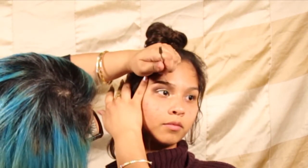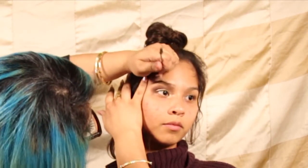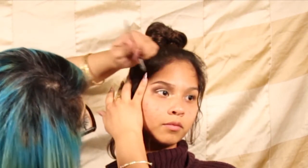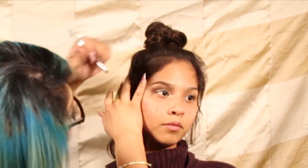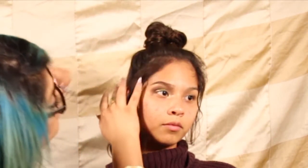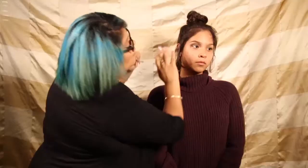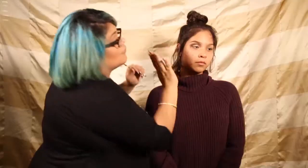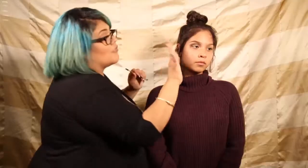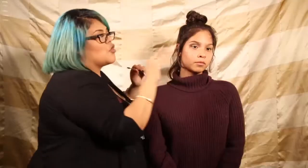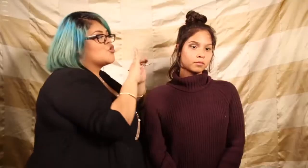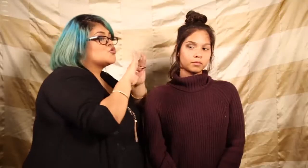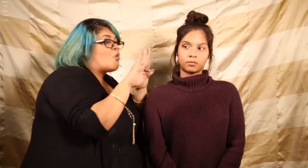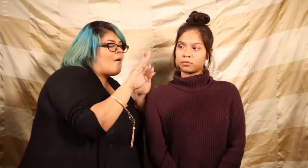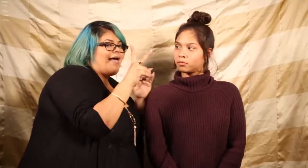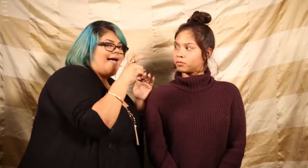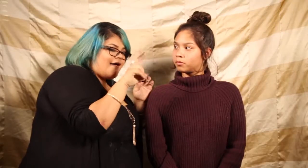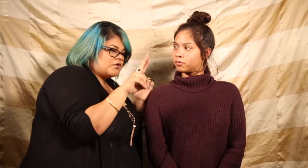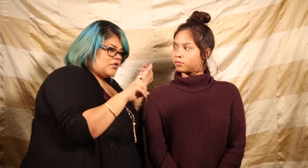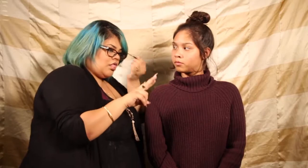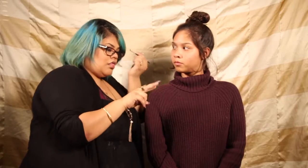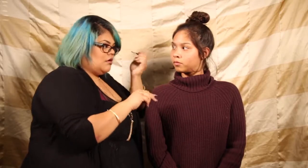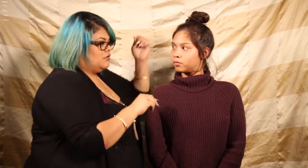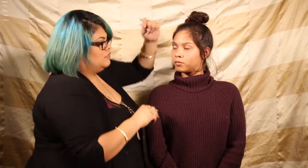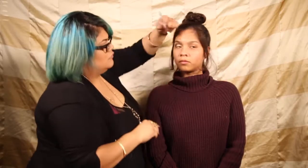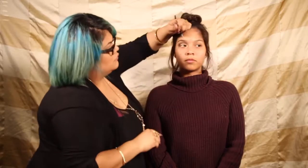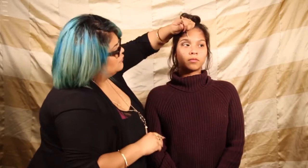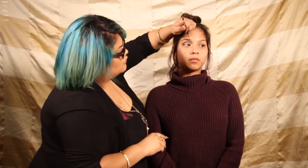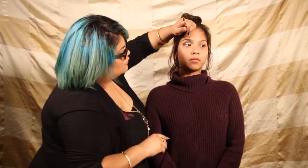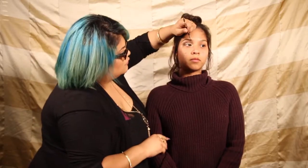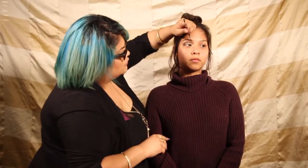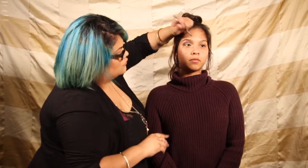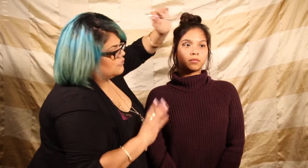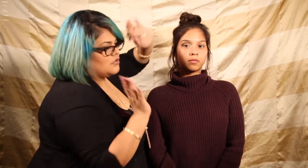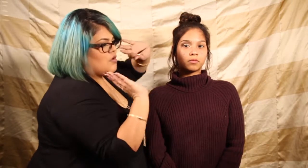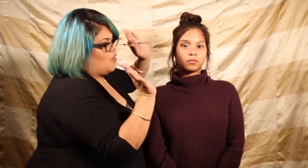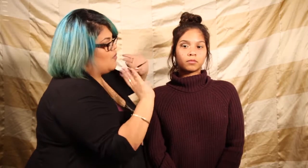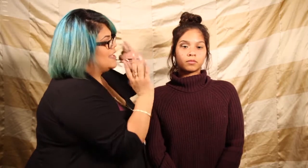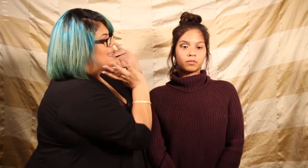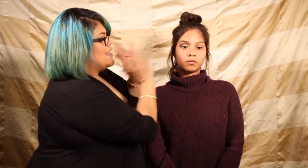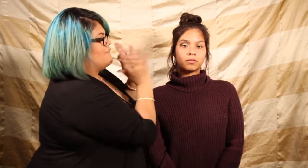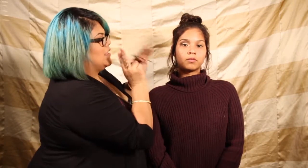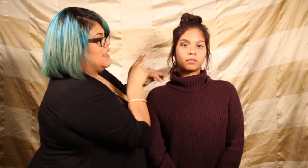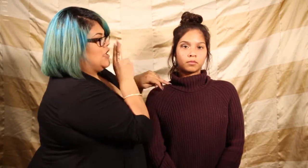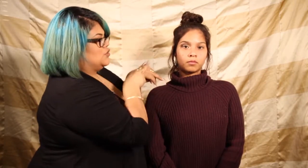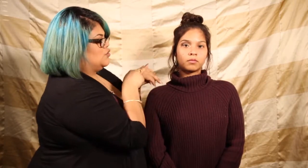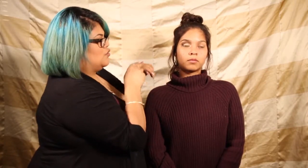dont ever add color at beginning of eyebrow.. just leave it natural